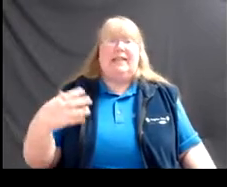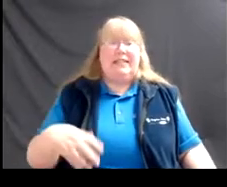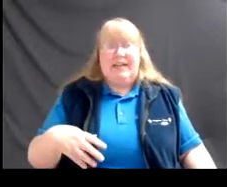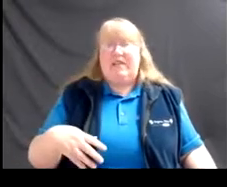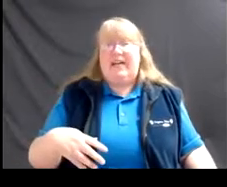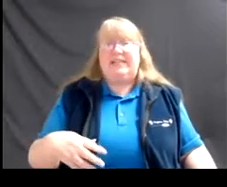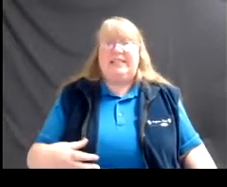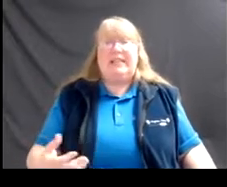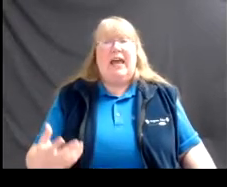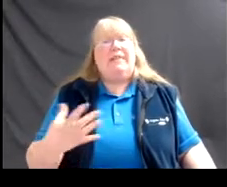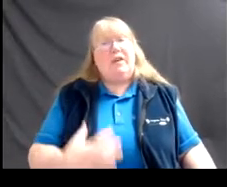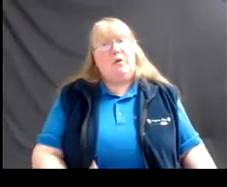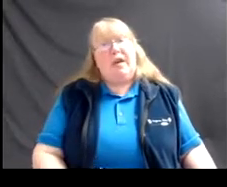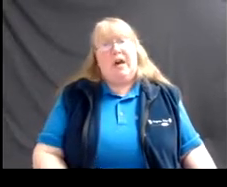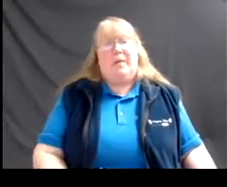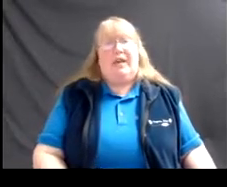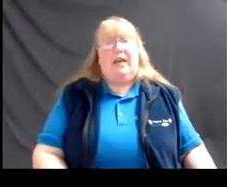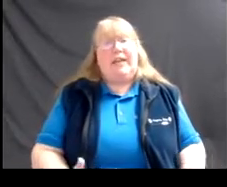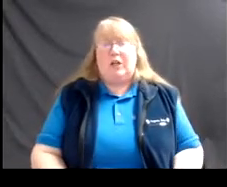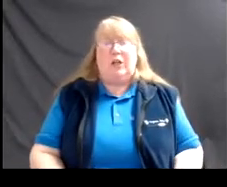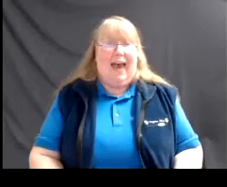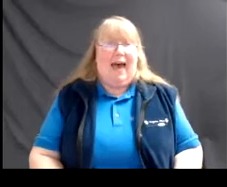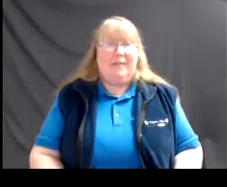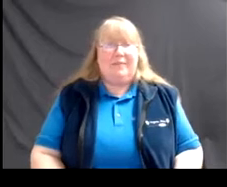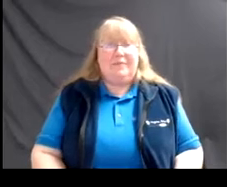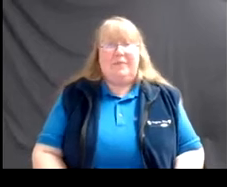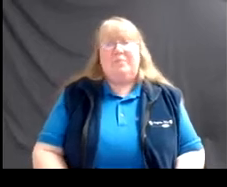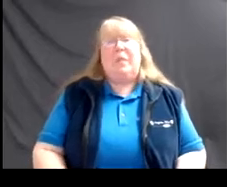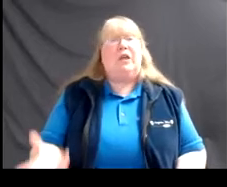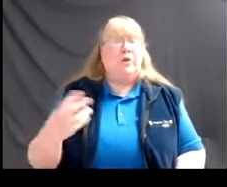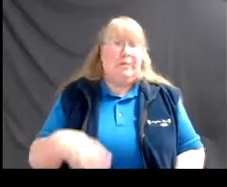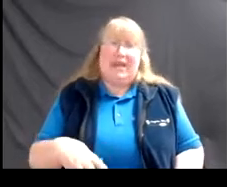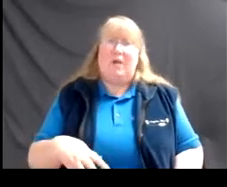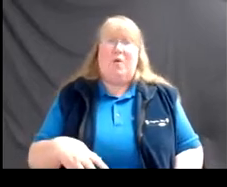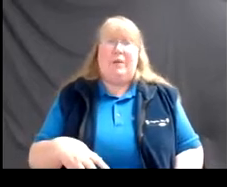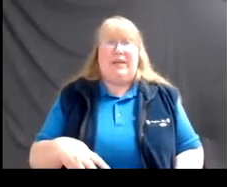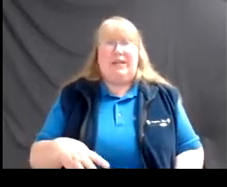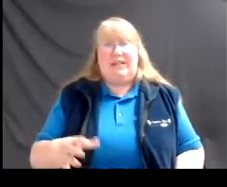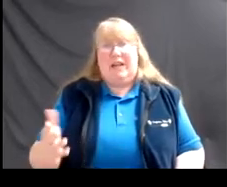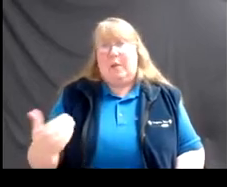listening devices, that you can come in and take a look at. You can make an appointment to come